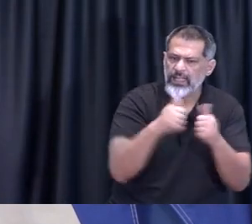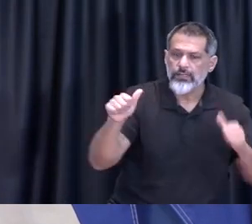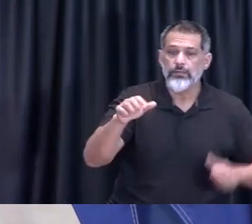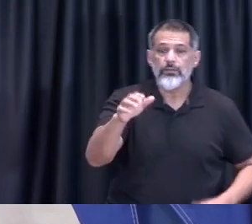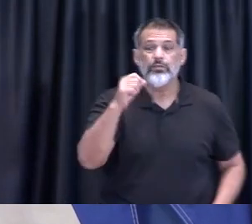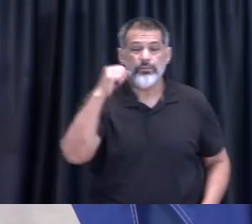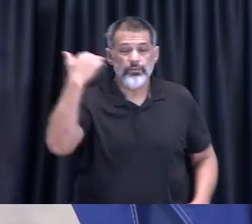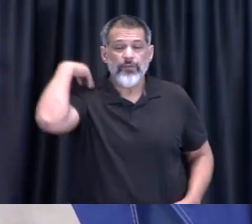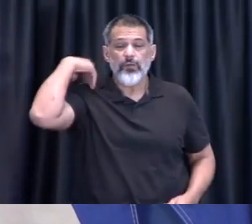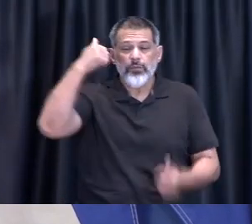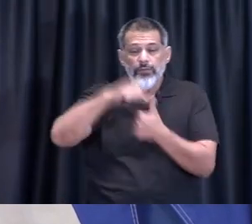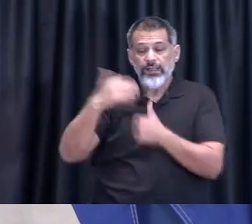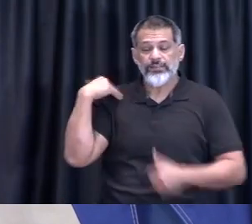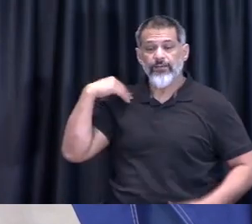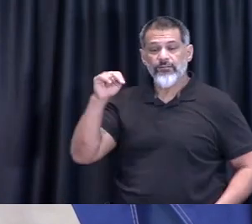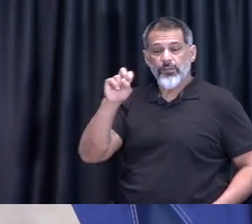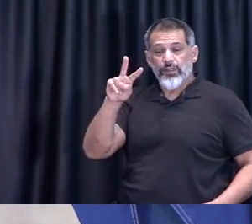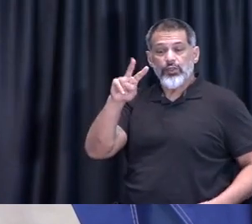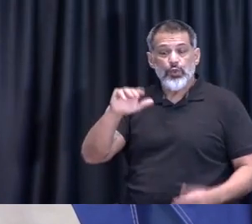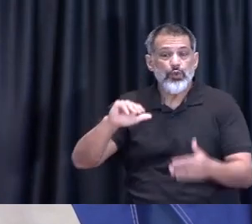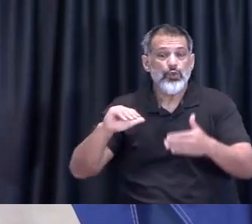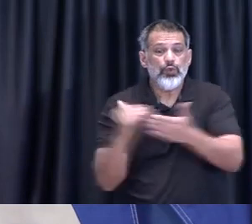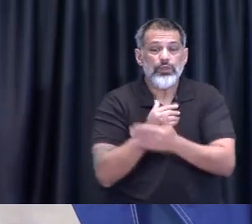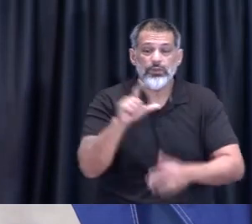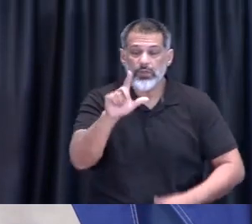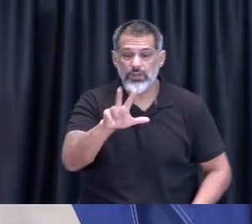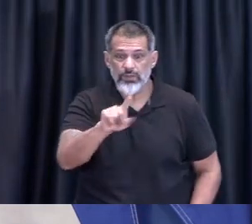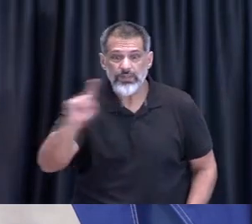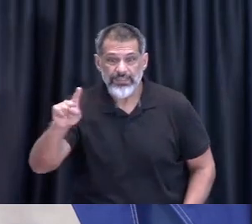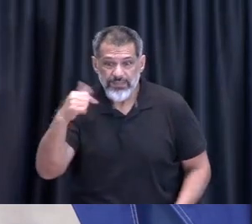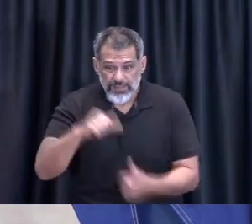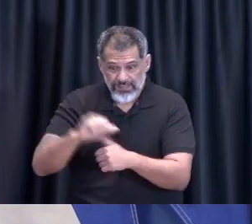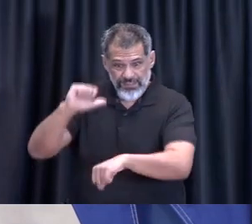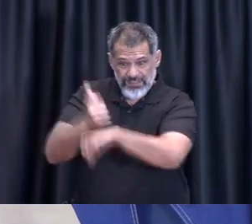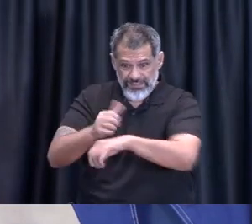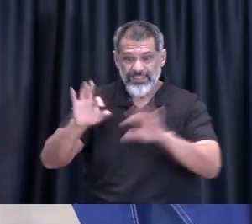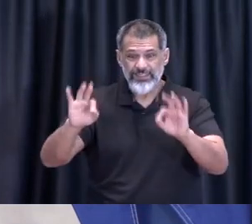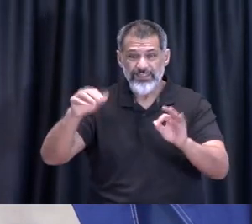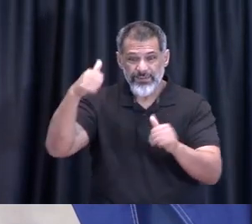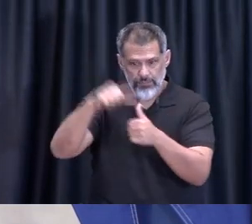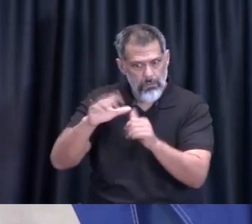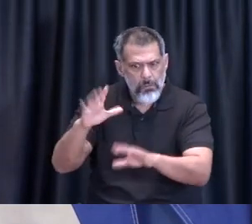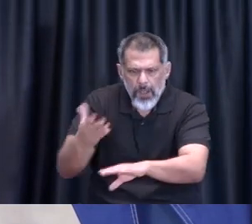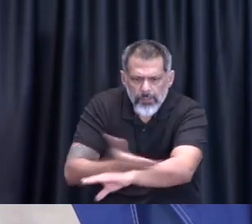we launched the new and improved 311 online experience, a modern upgraded web platform offering offering more